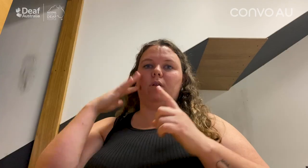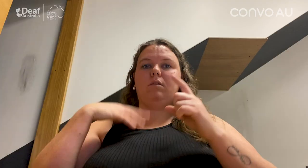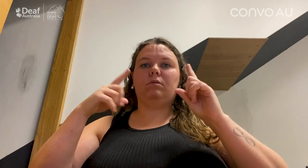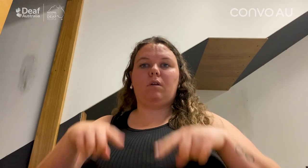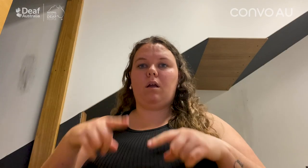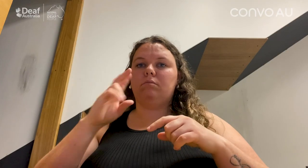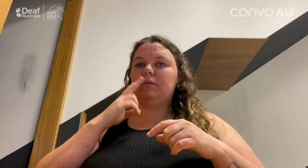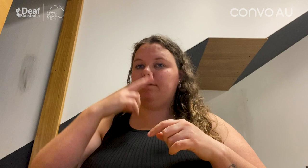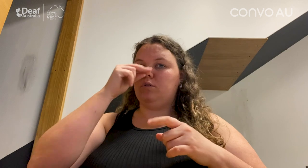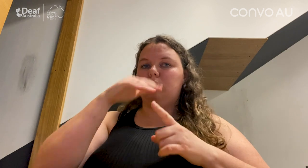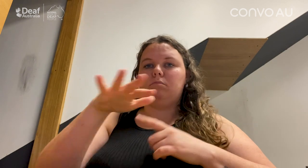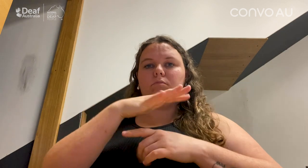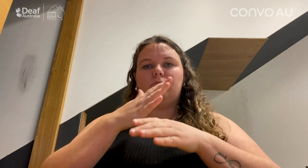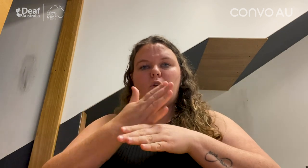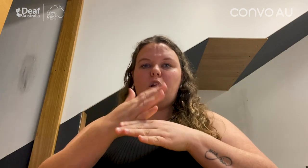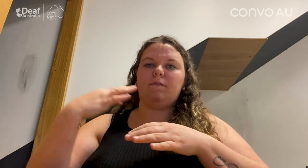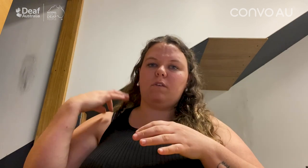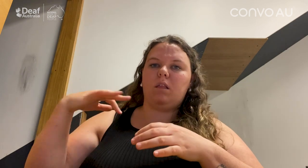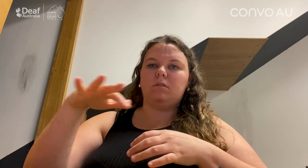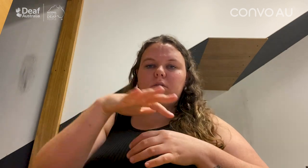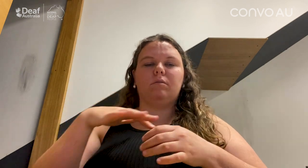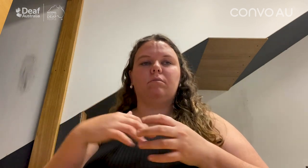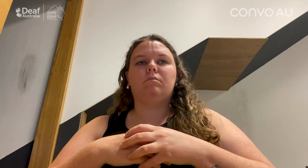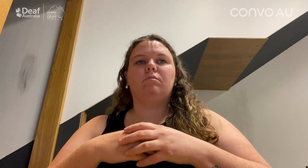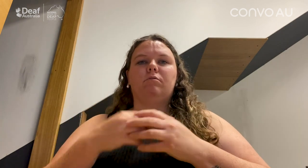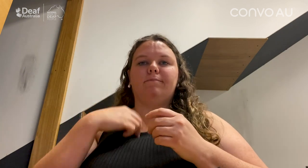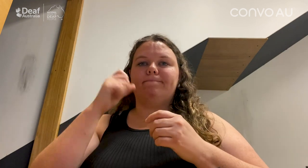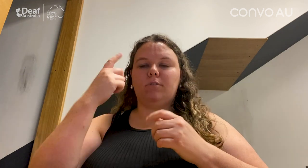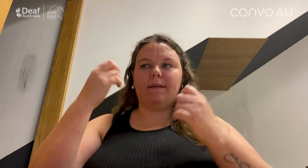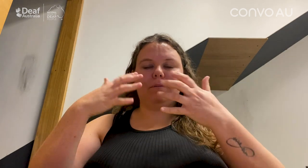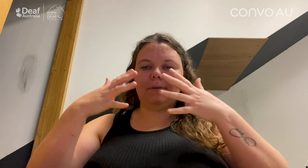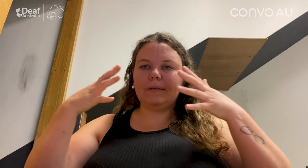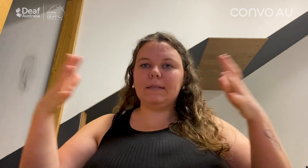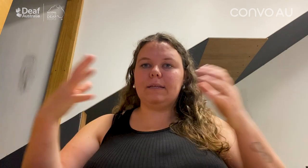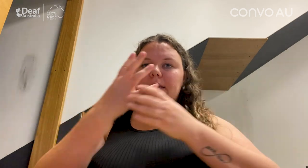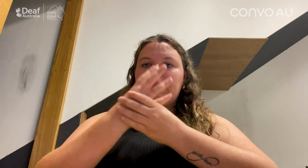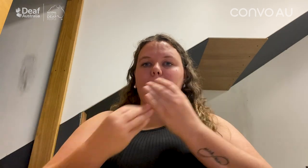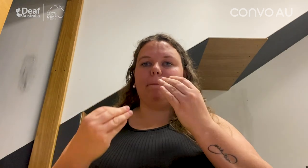When I started working and volunteering in the young Deaf space, I realised that there was a huge gap